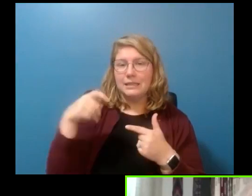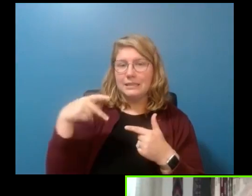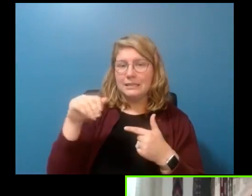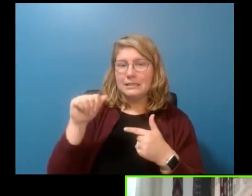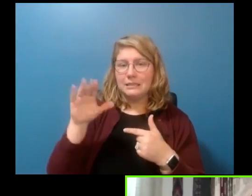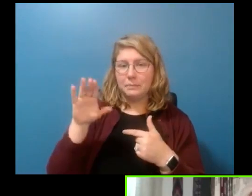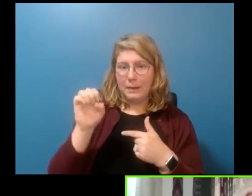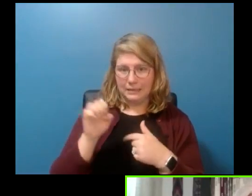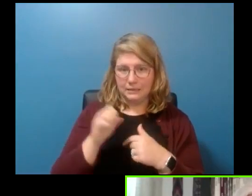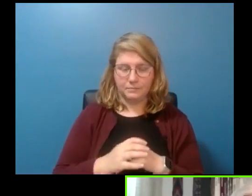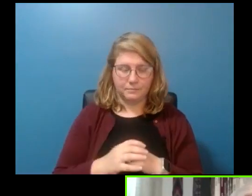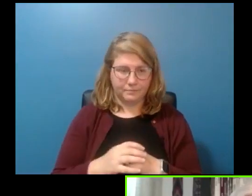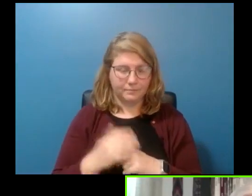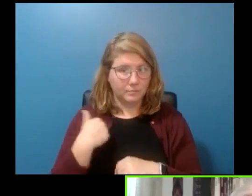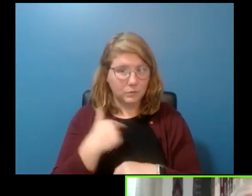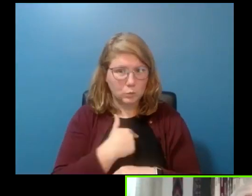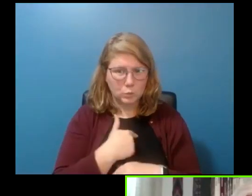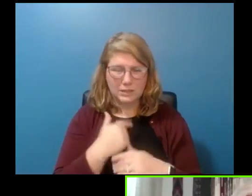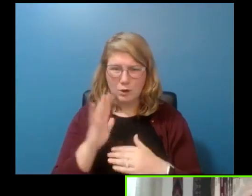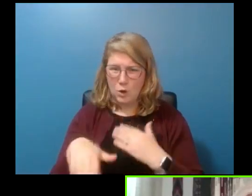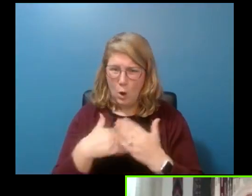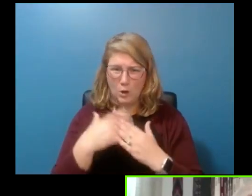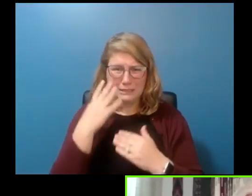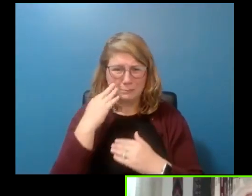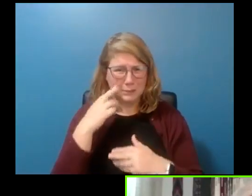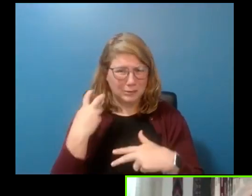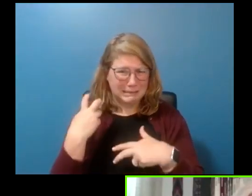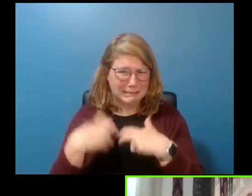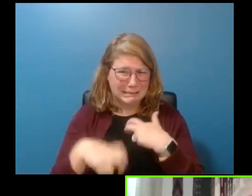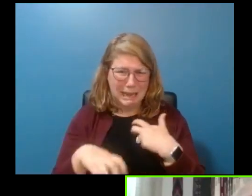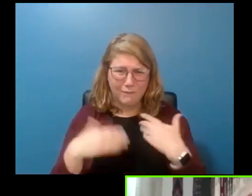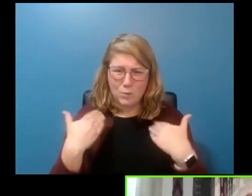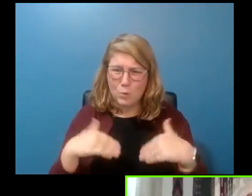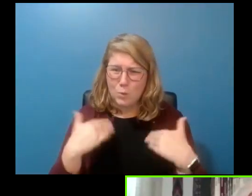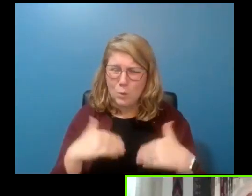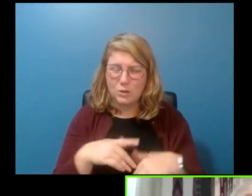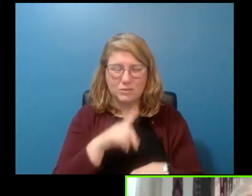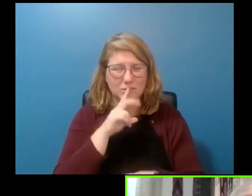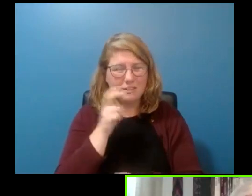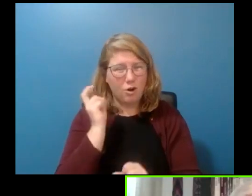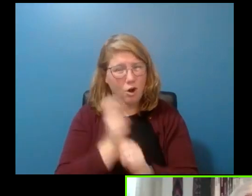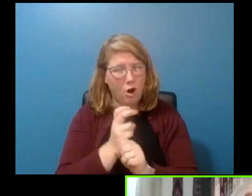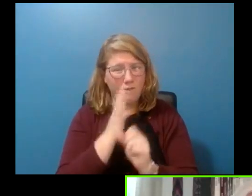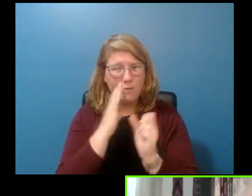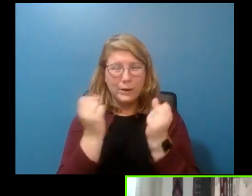were like okay, I took French in college, I am going to too muchmuch -- teach my kids French